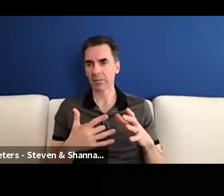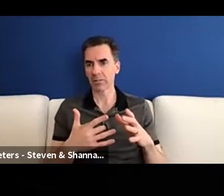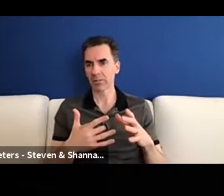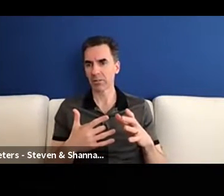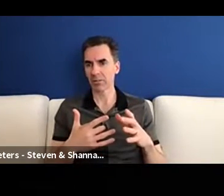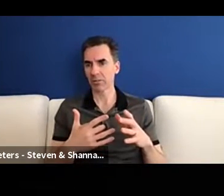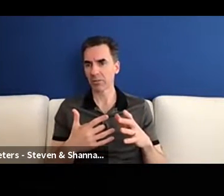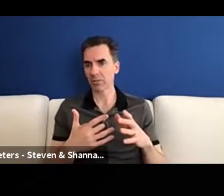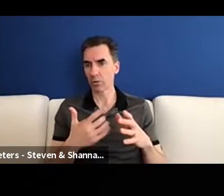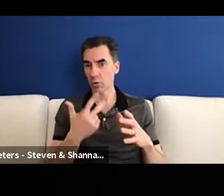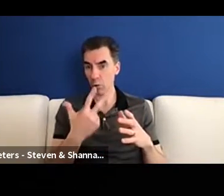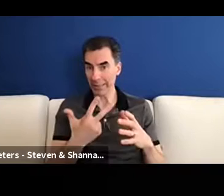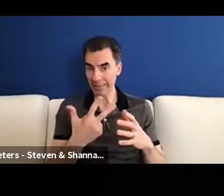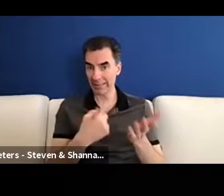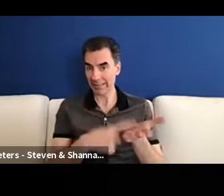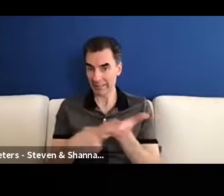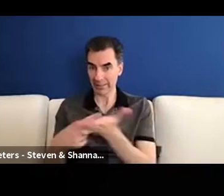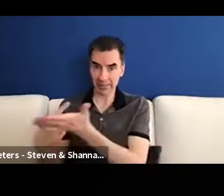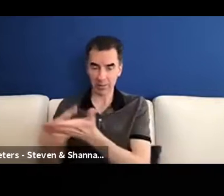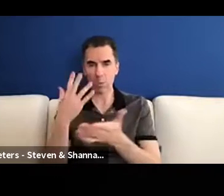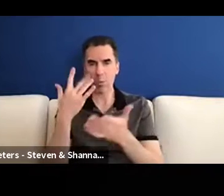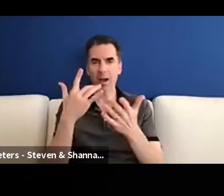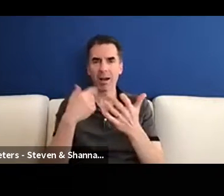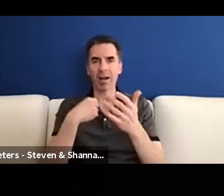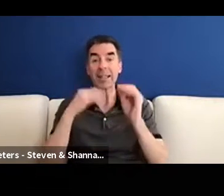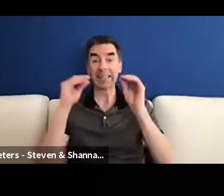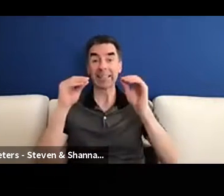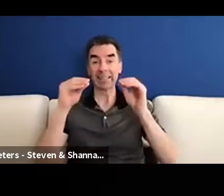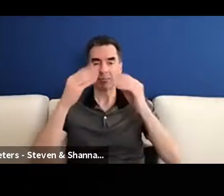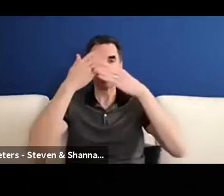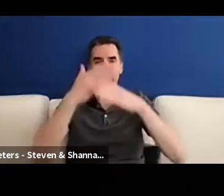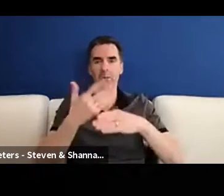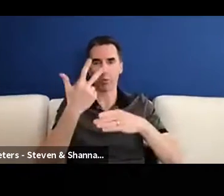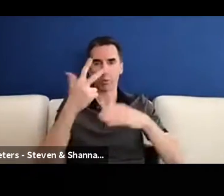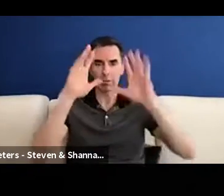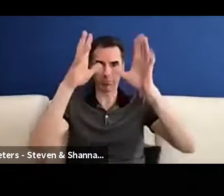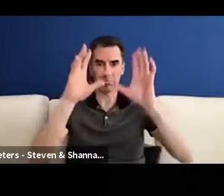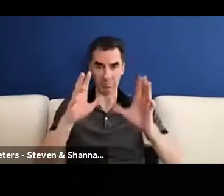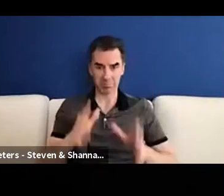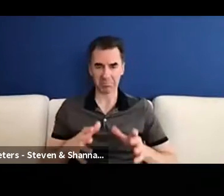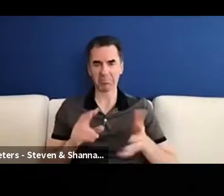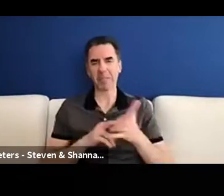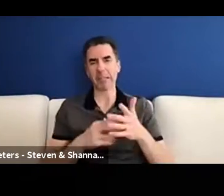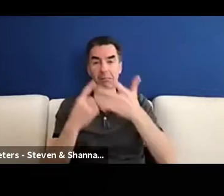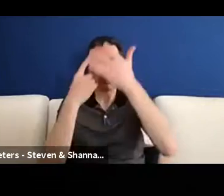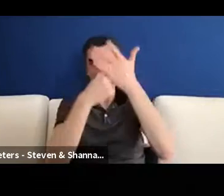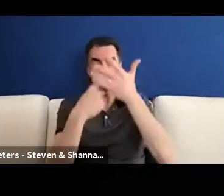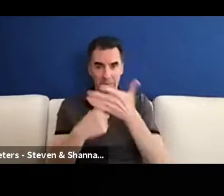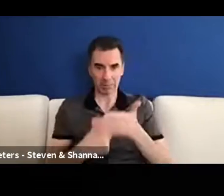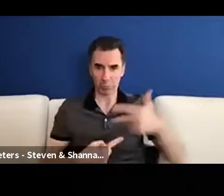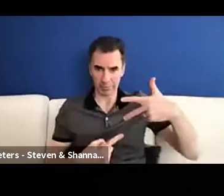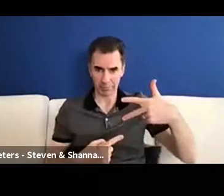Because we have three units, the module is broken into three in it. But we last one semester, we had a cafe and I just didn't